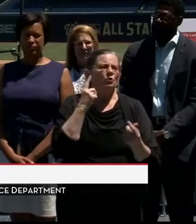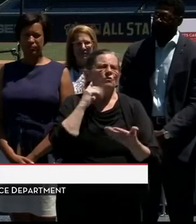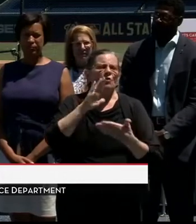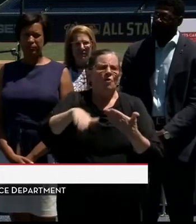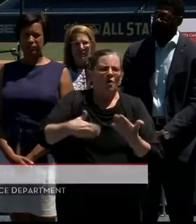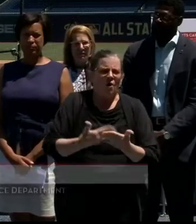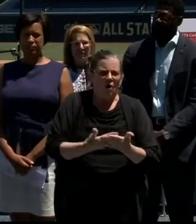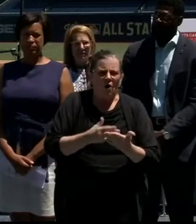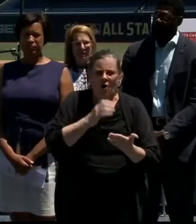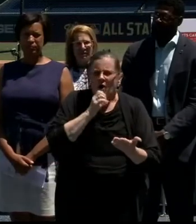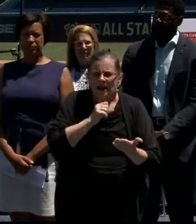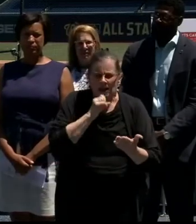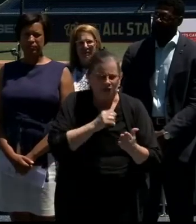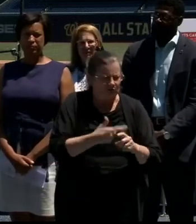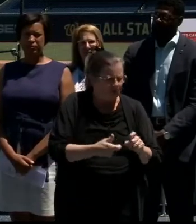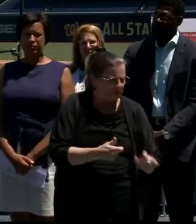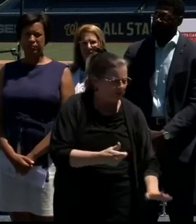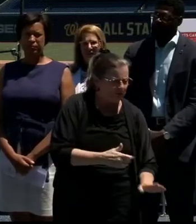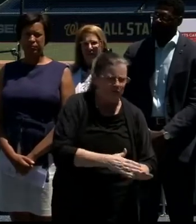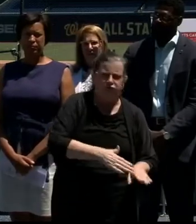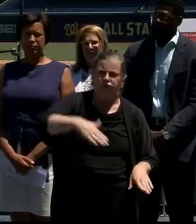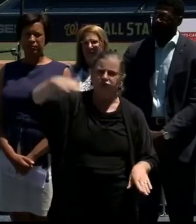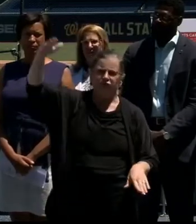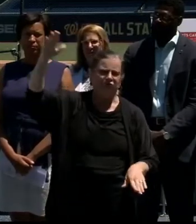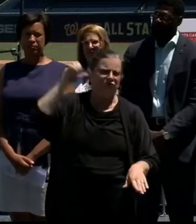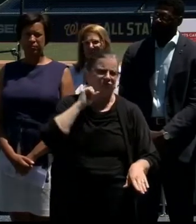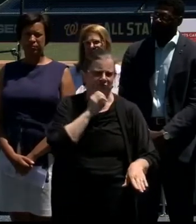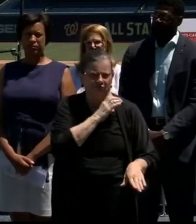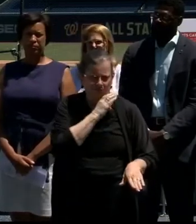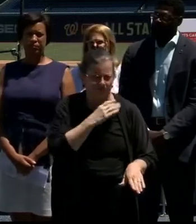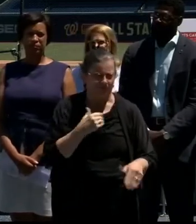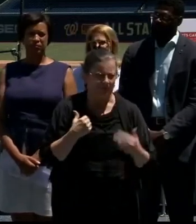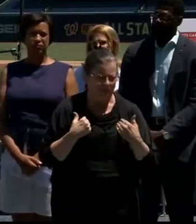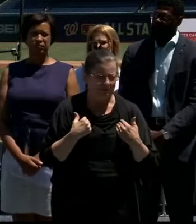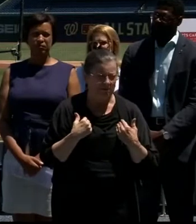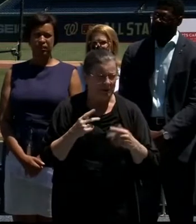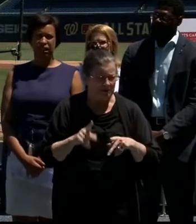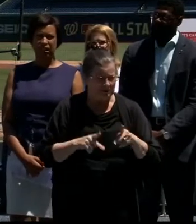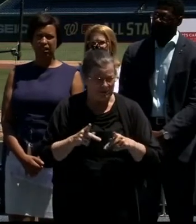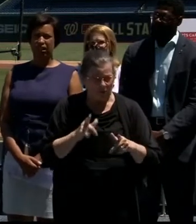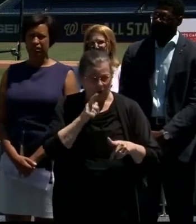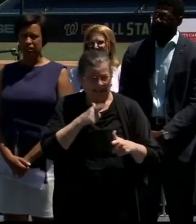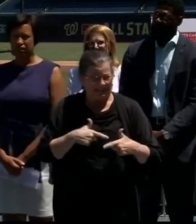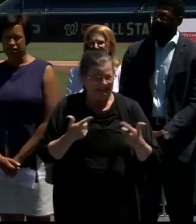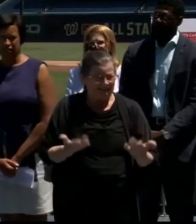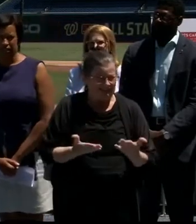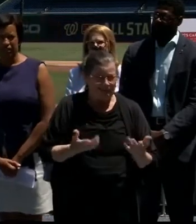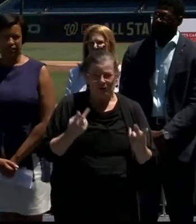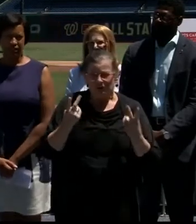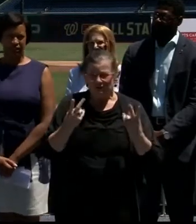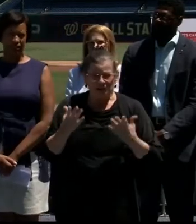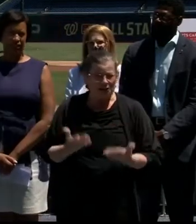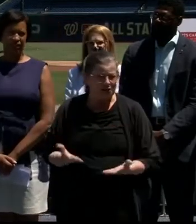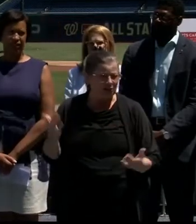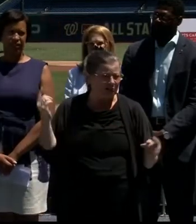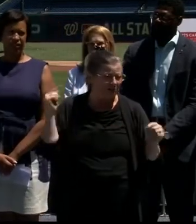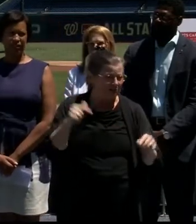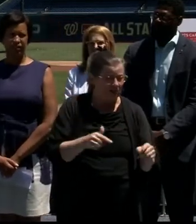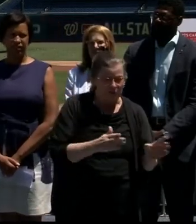WE ARE URGING RESIDENTS AND VISITORS ALIKE TO PLAN AHEAD, TO BE PATIENT AND ANTICIPATE LONGER TRAVEL TIMES AND AS ALWAYS BE